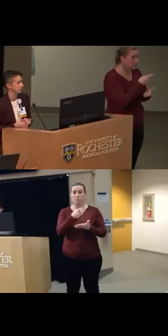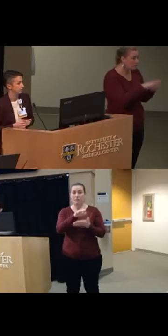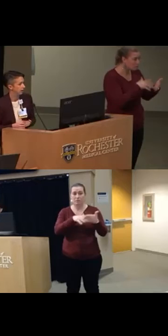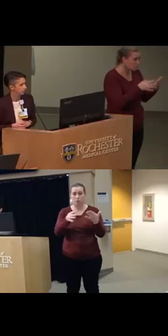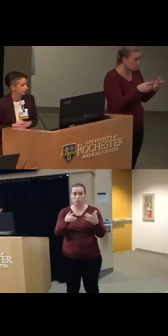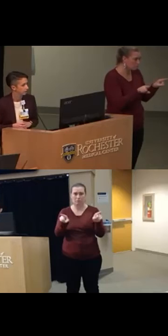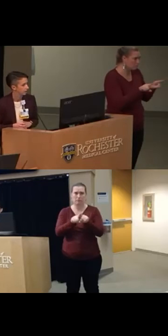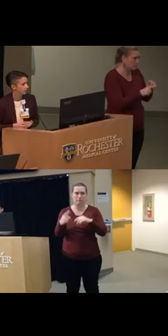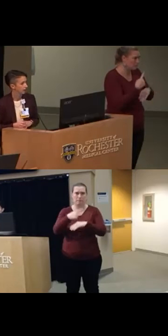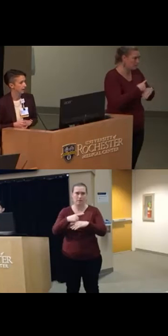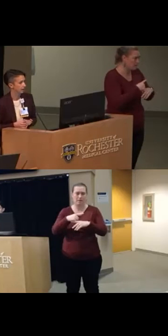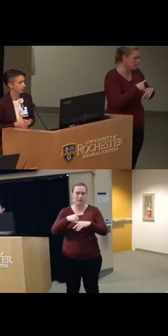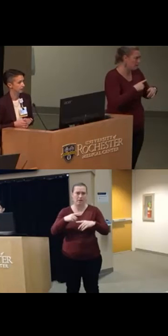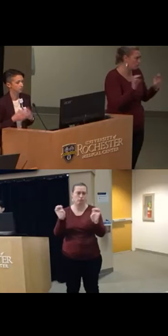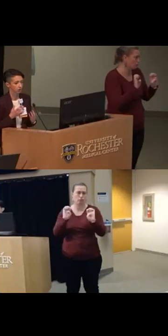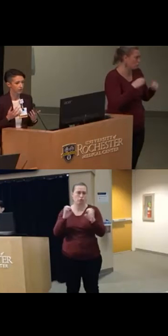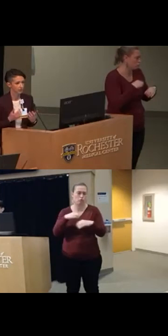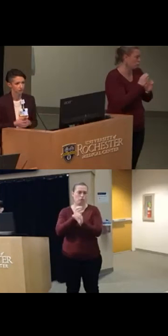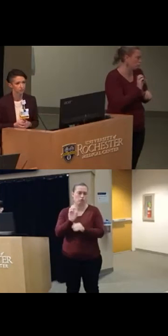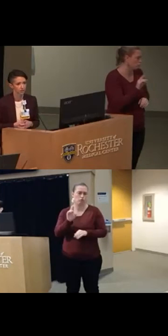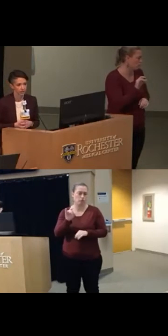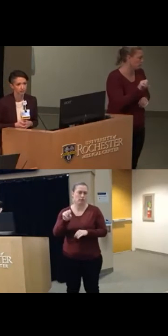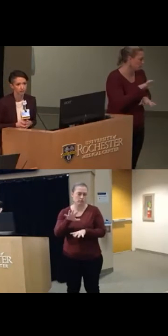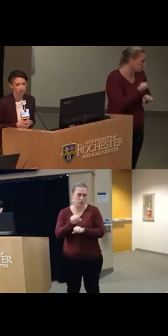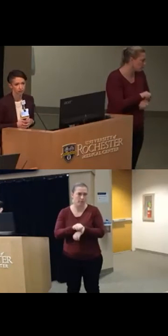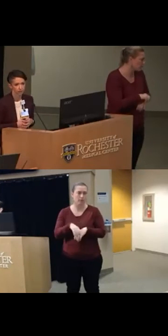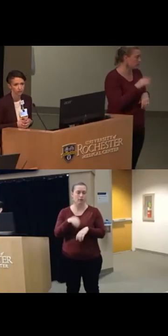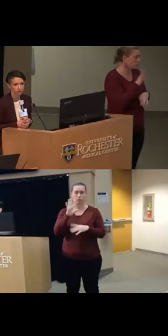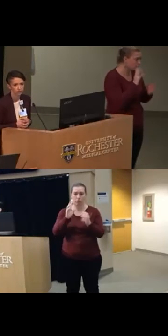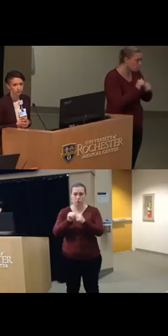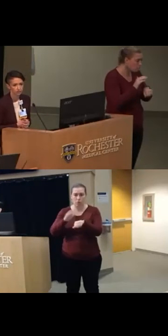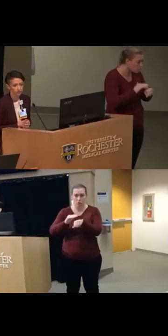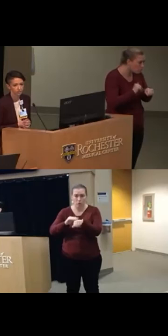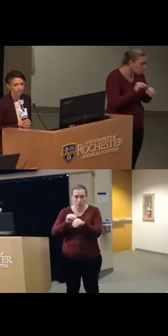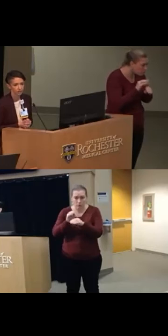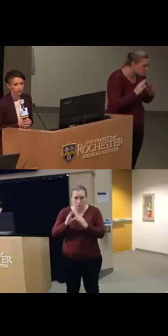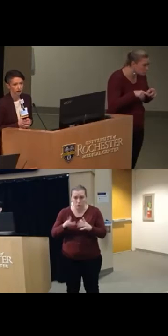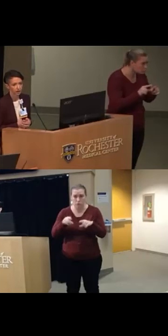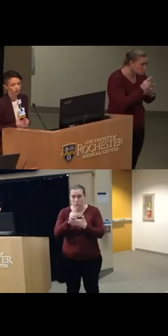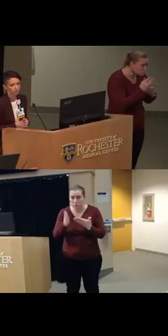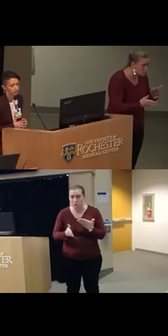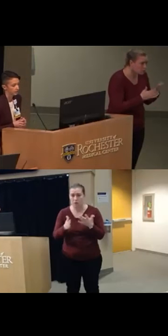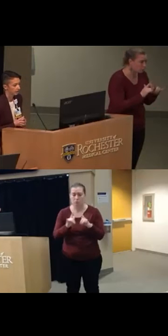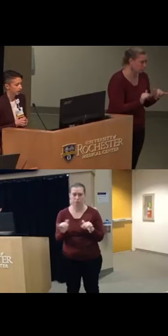en call counselor on a holiday or a weekend during the middle of the night with a crisis right um it